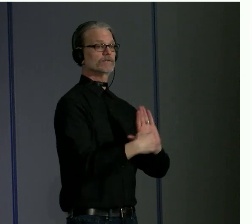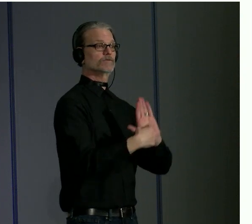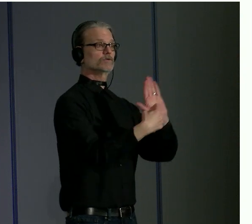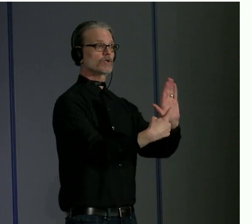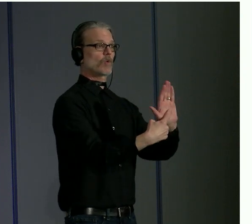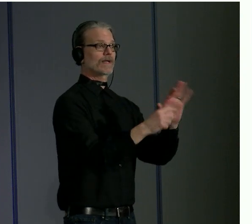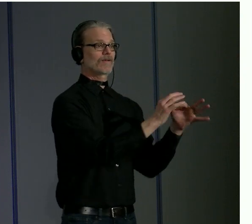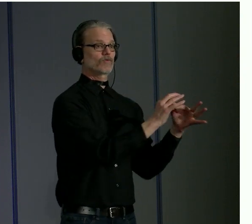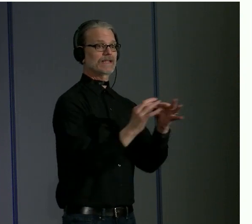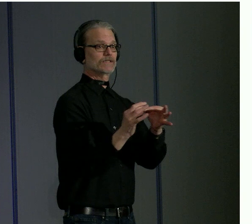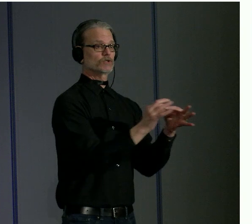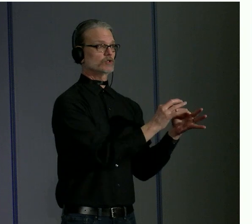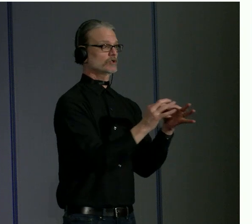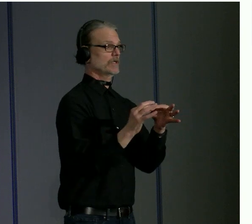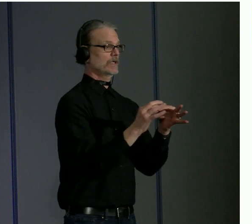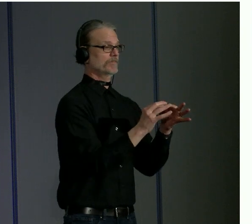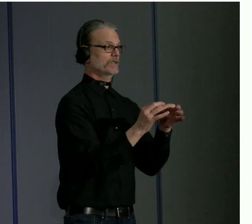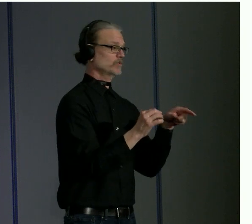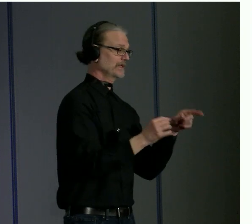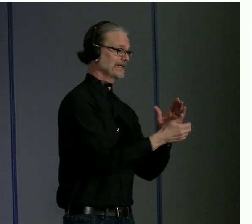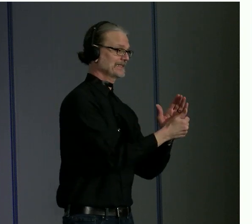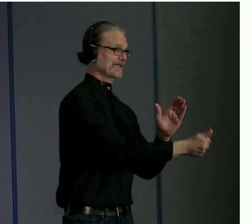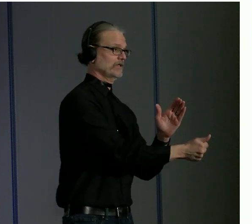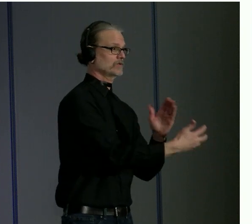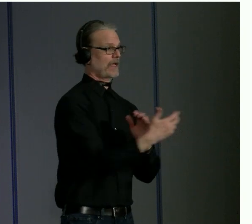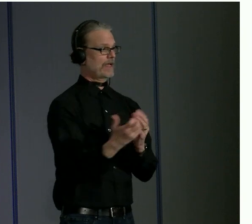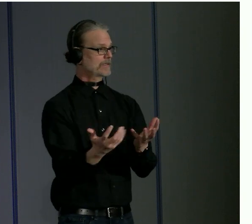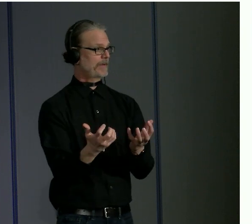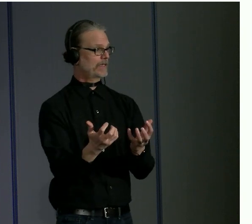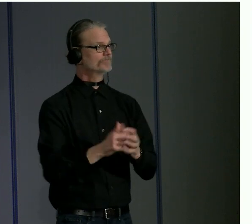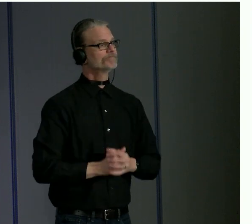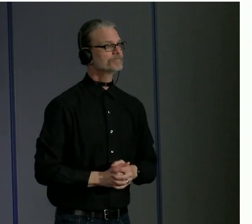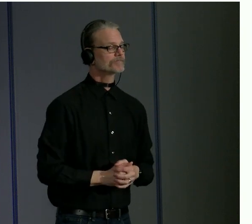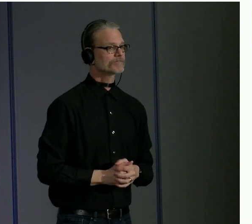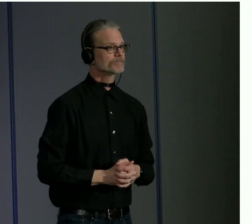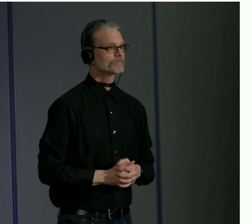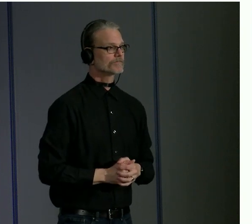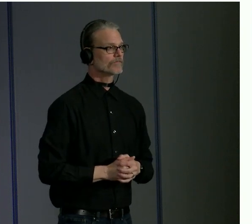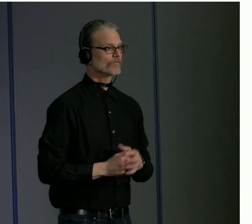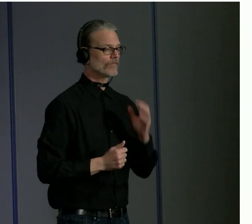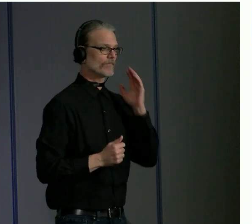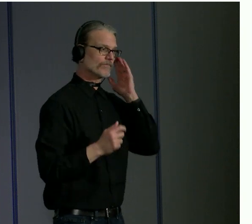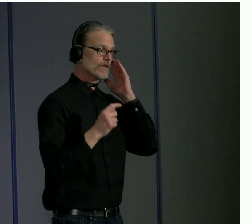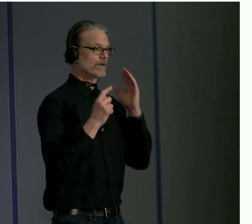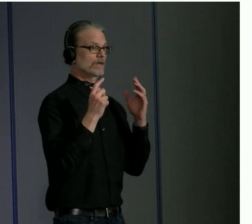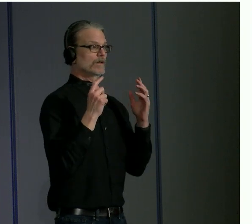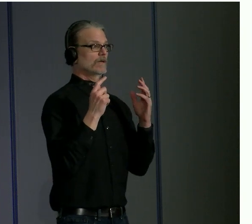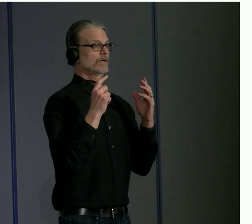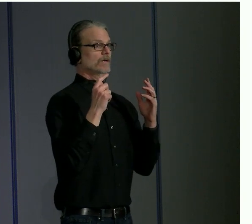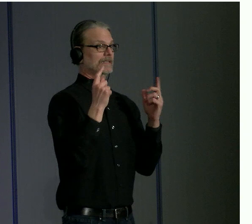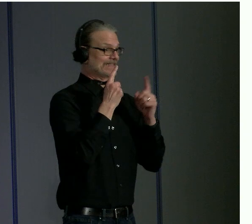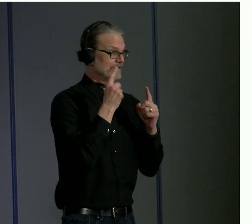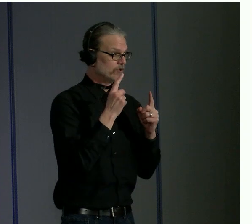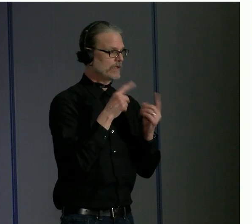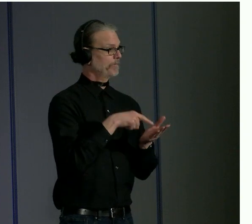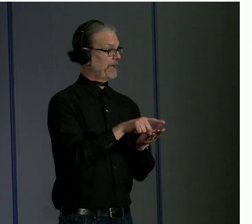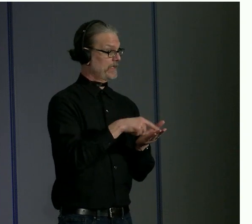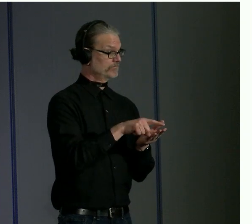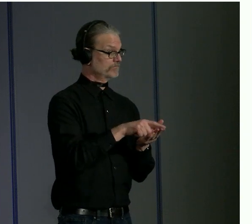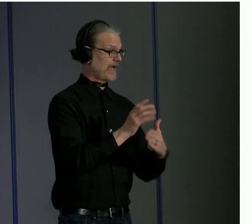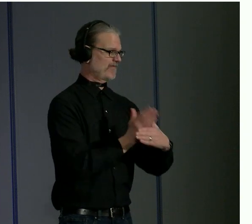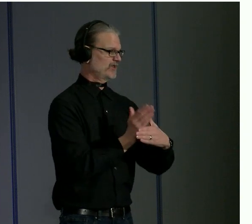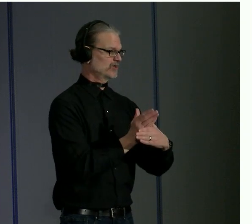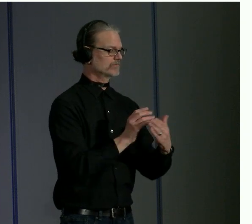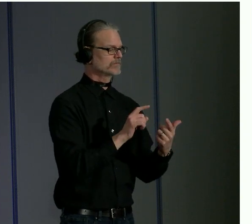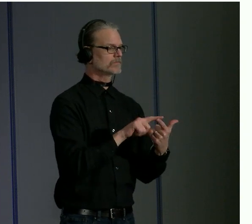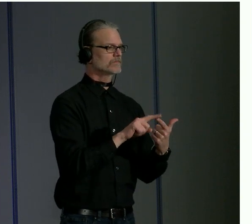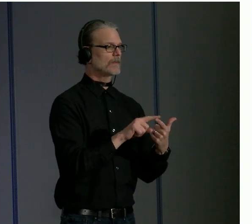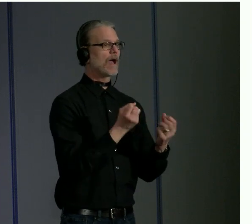between skills supply and demand considering average relative pay and number of workforce in